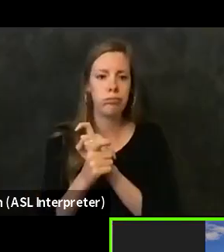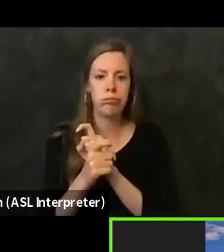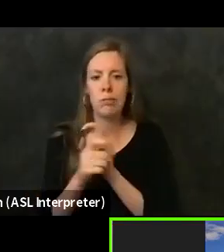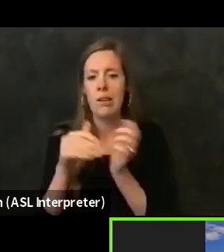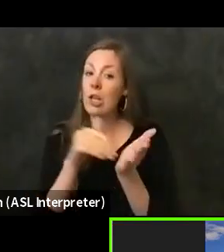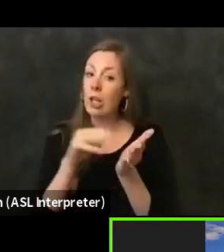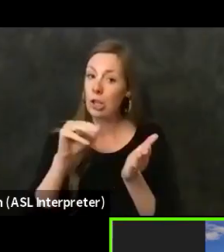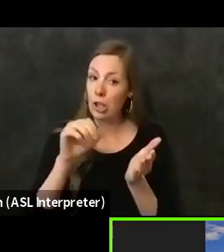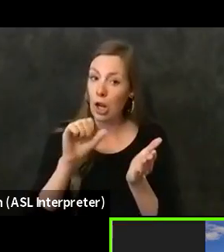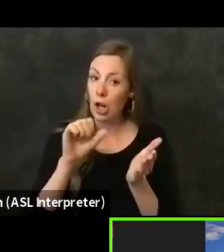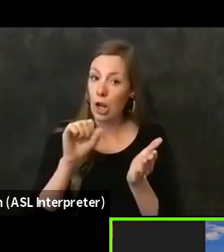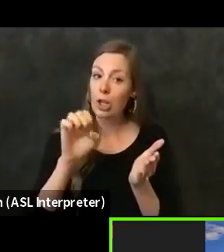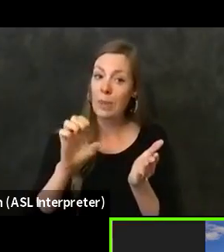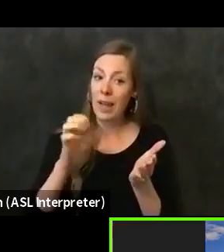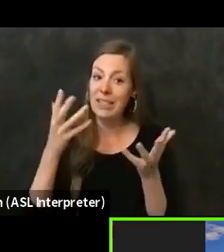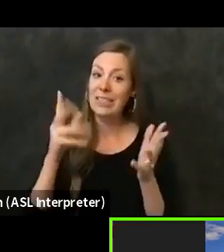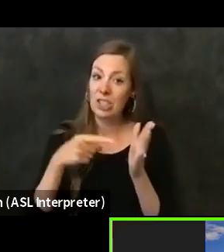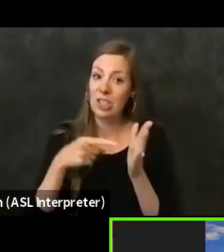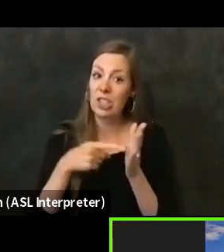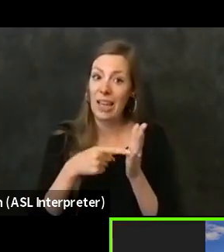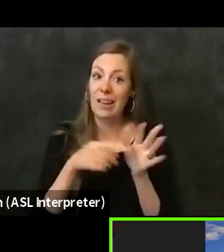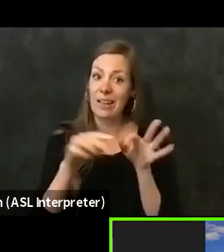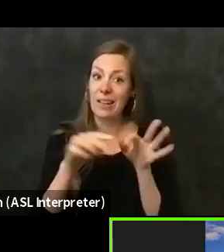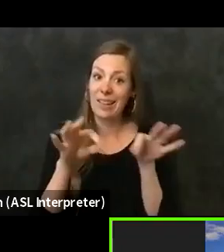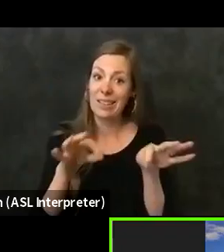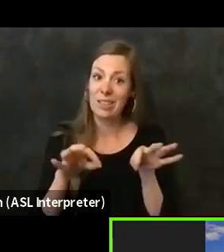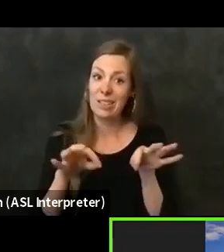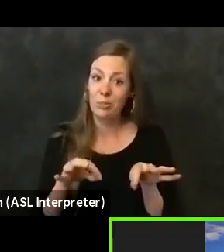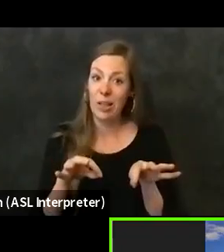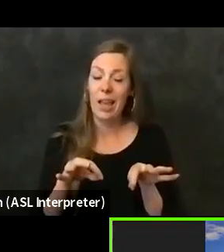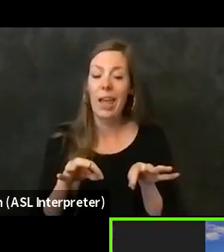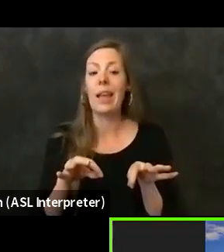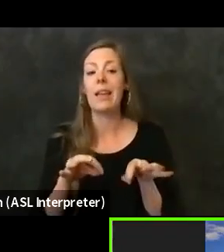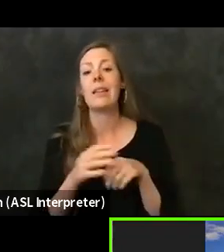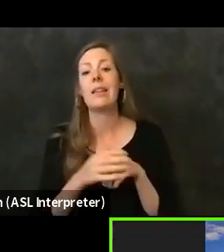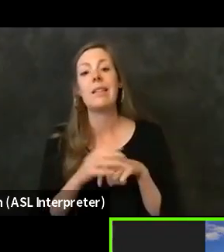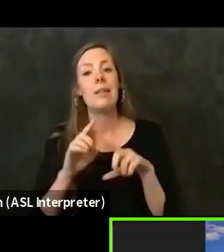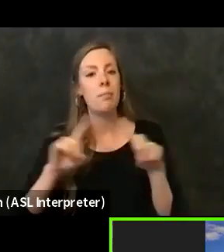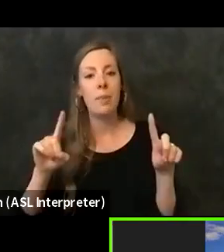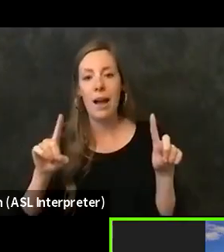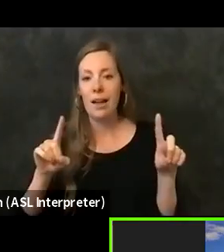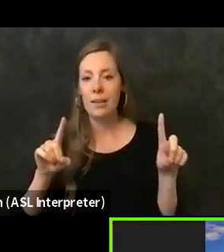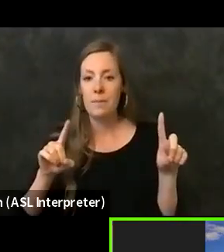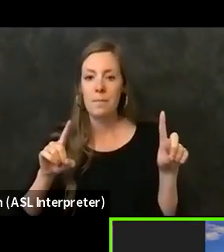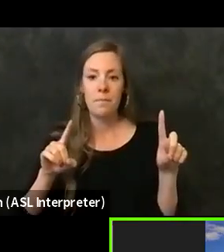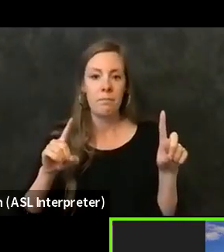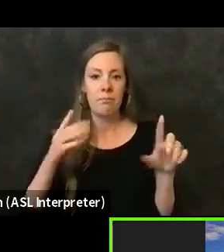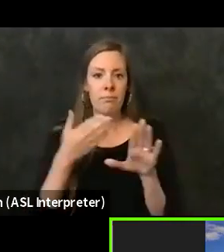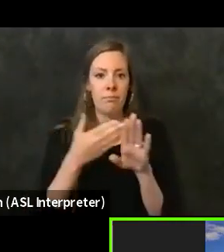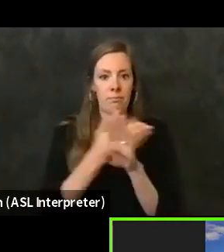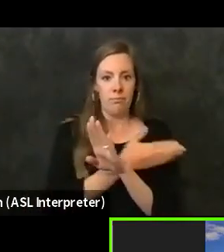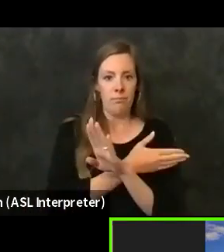They've represented it to our board, will probably go over it today. But, you know, before it was much easier